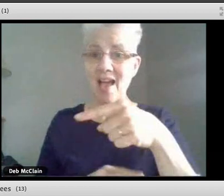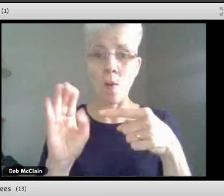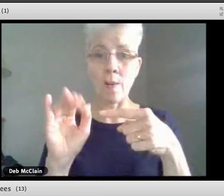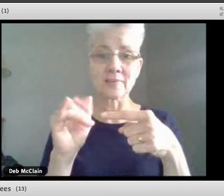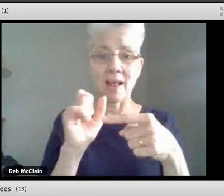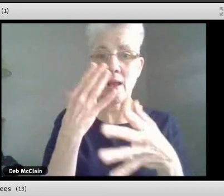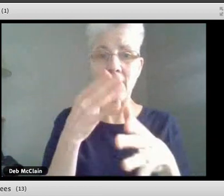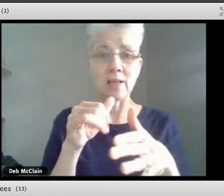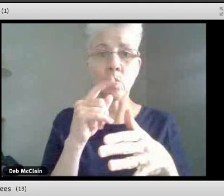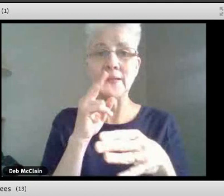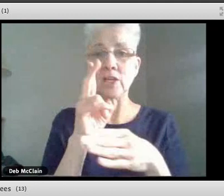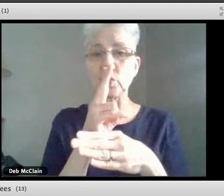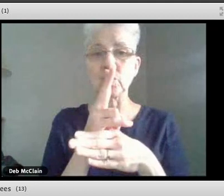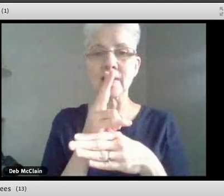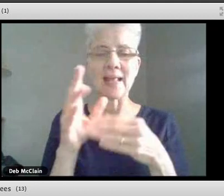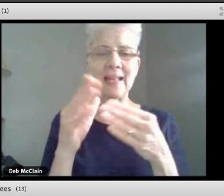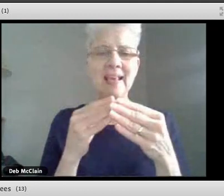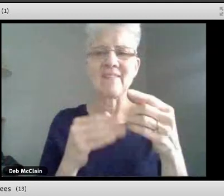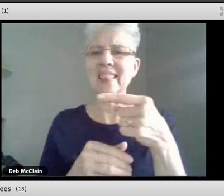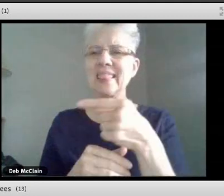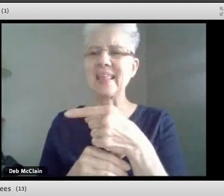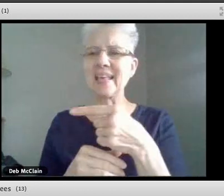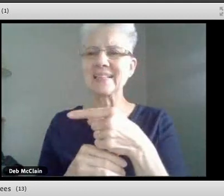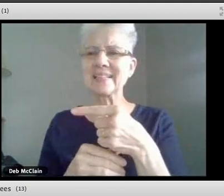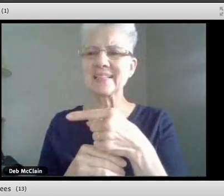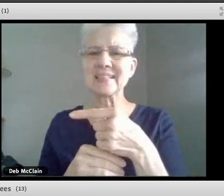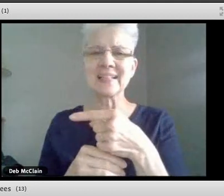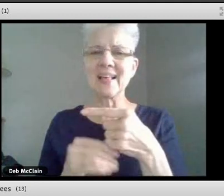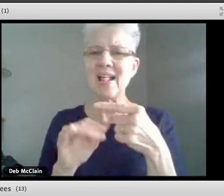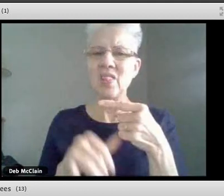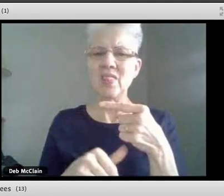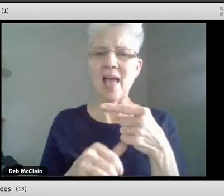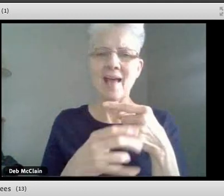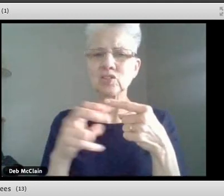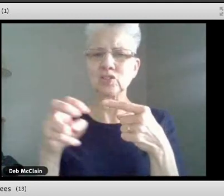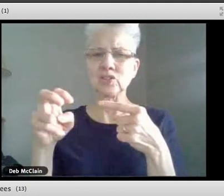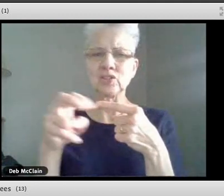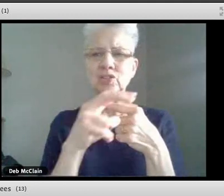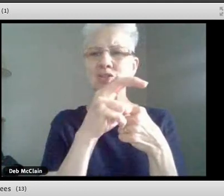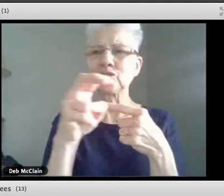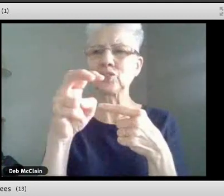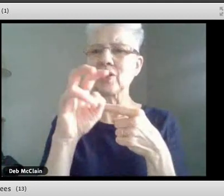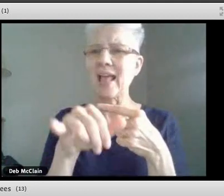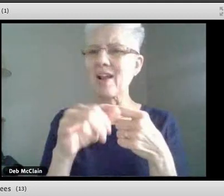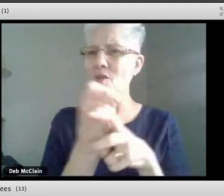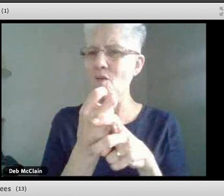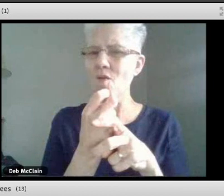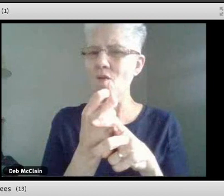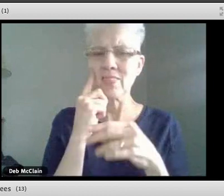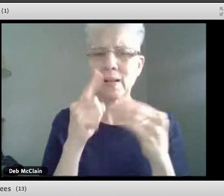Even me, who could see, would have trouble with that, so think about things when you design your websites,